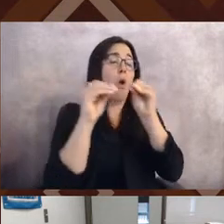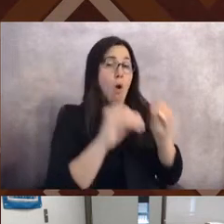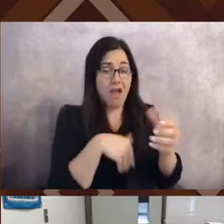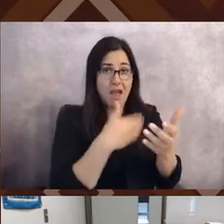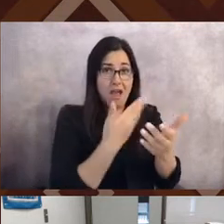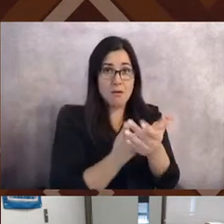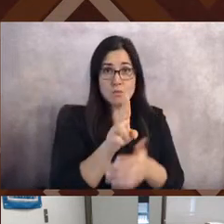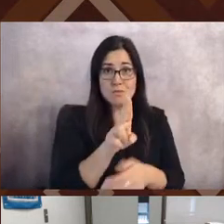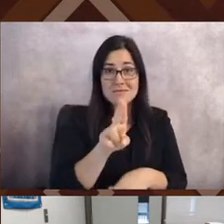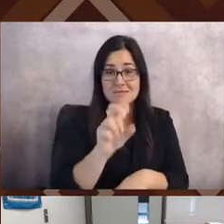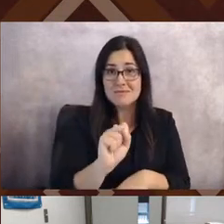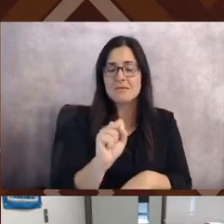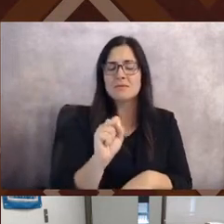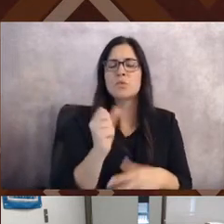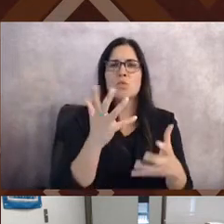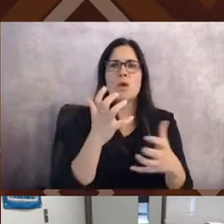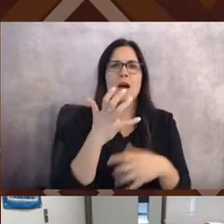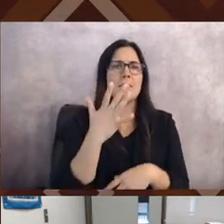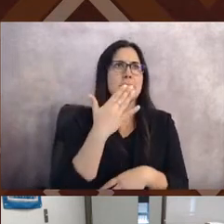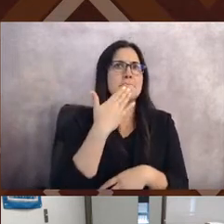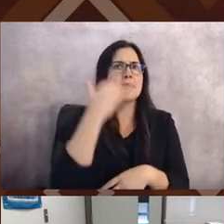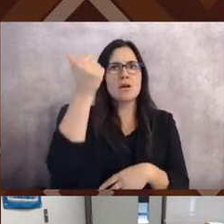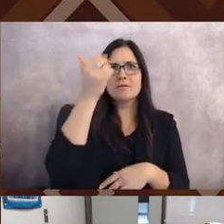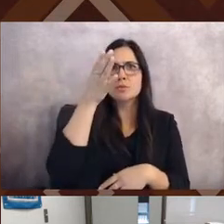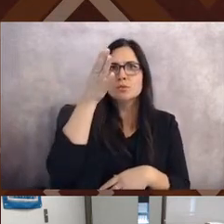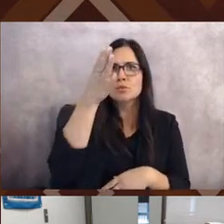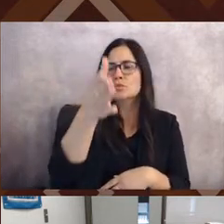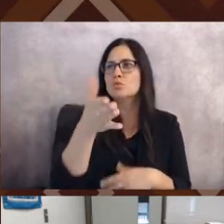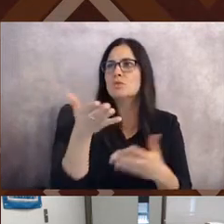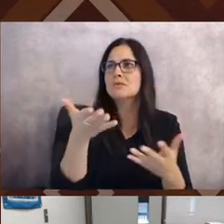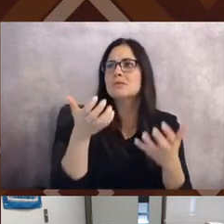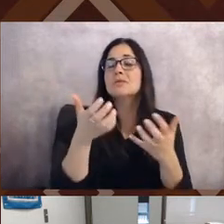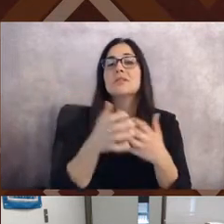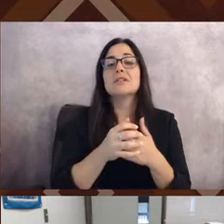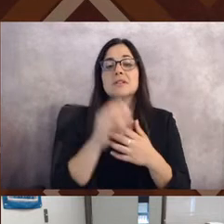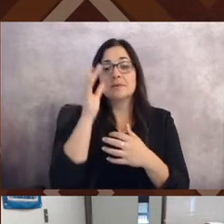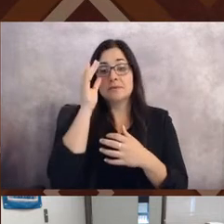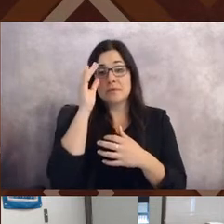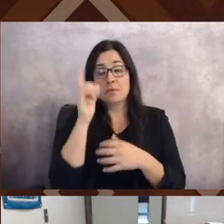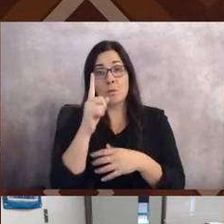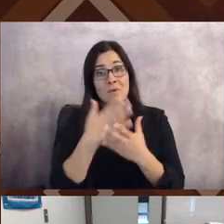for a better future again. You know, I think I think one thing that that